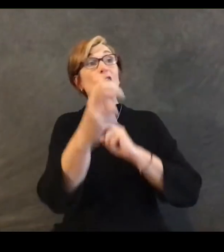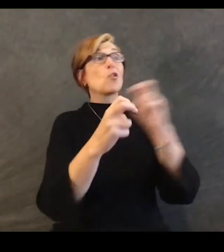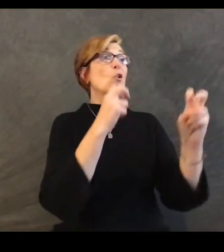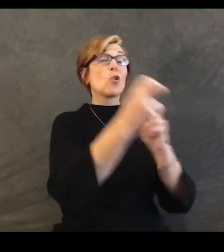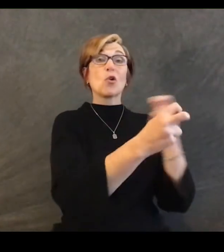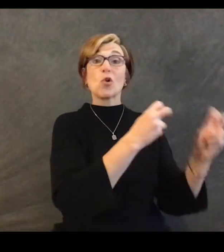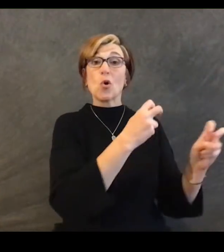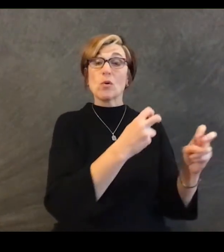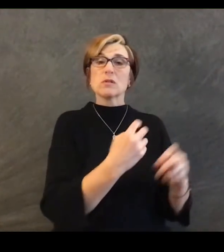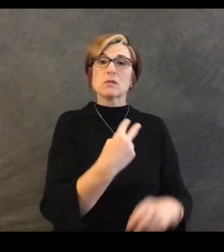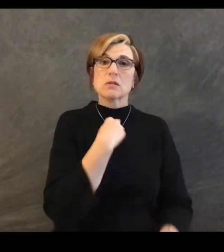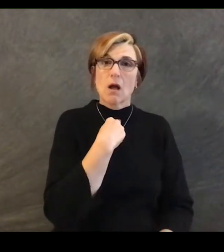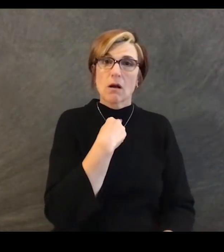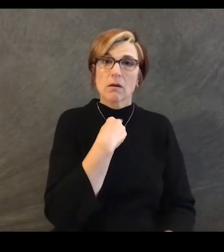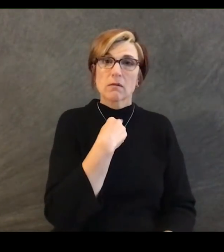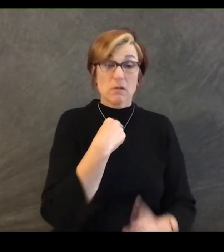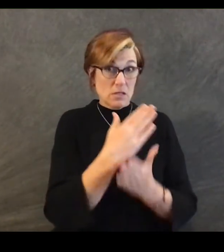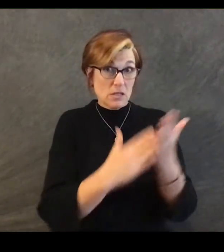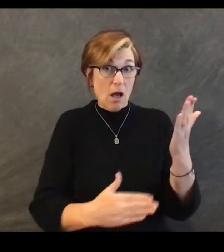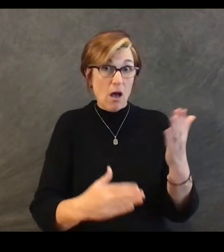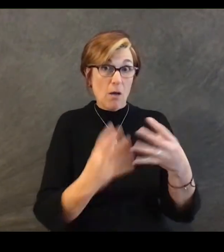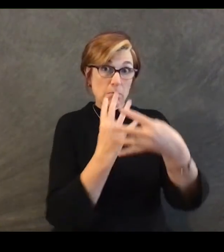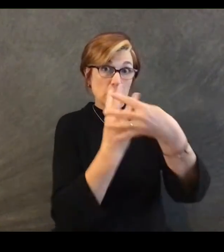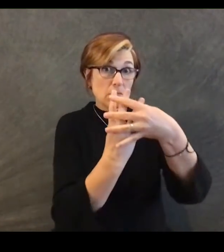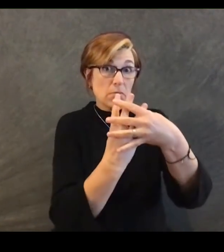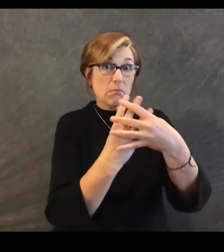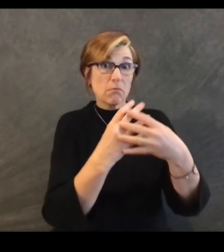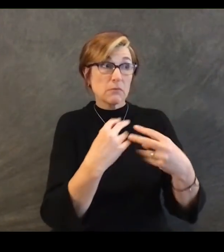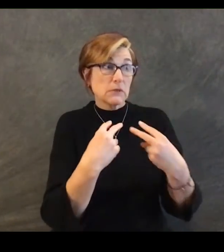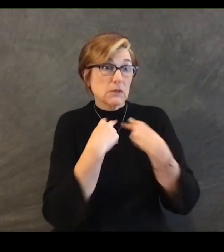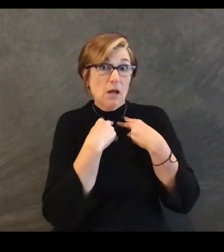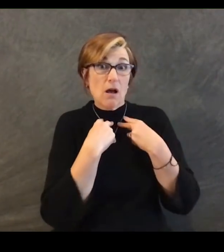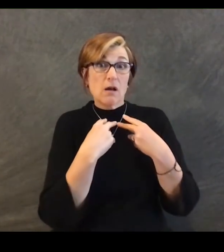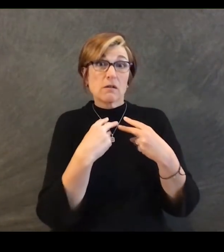and I salute the incredible public servants at the Department of State as